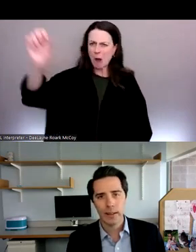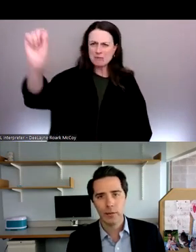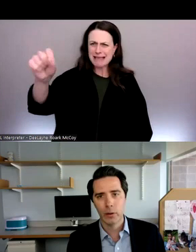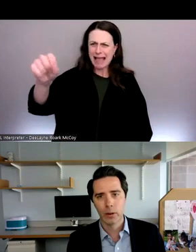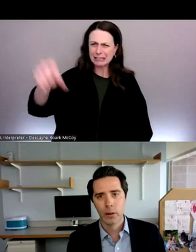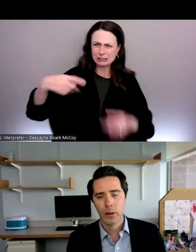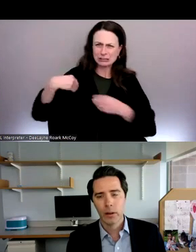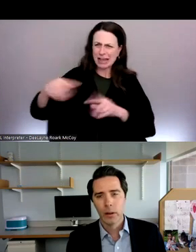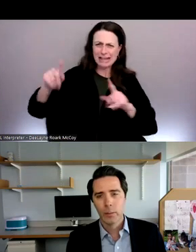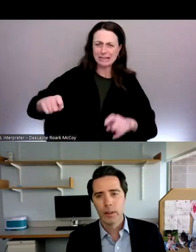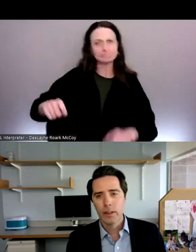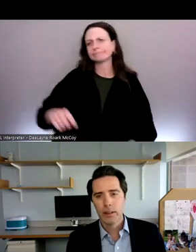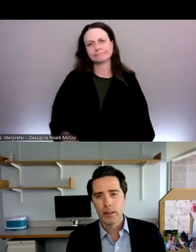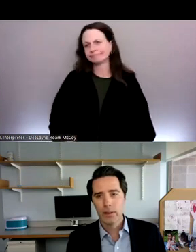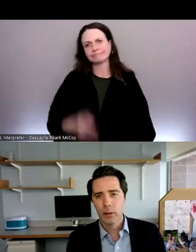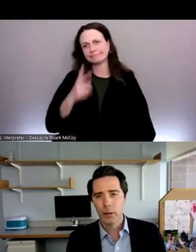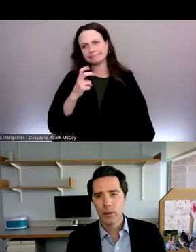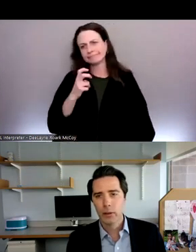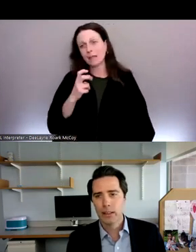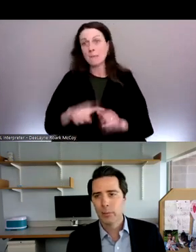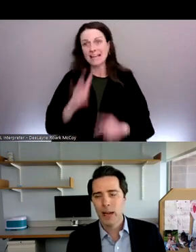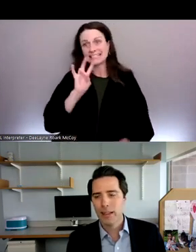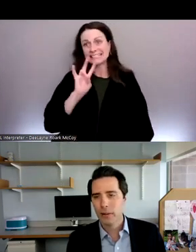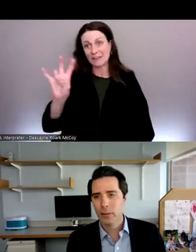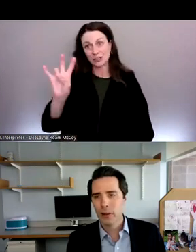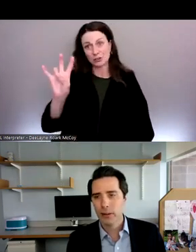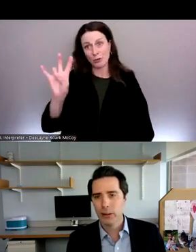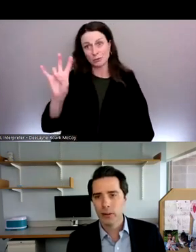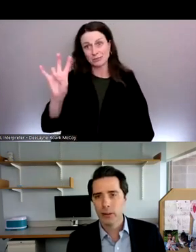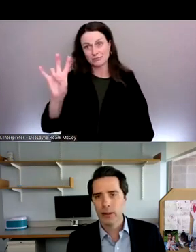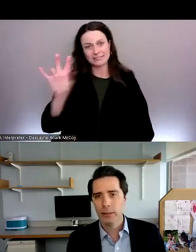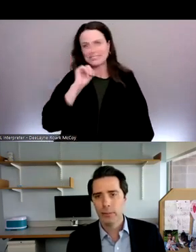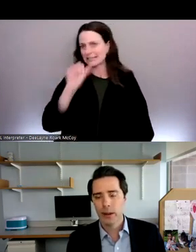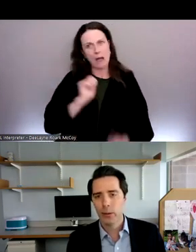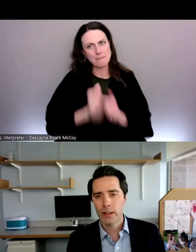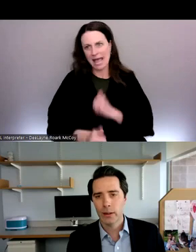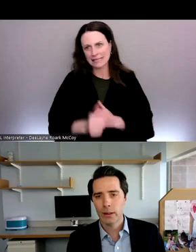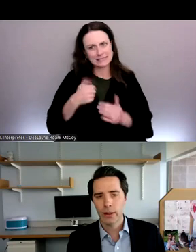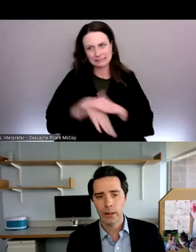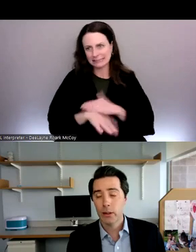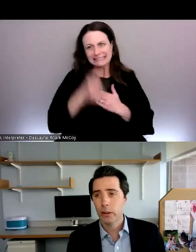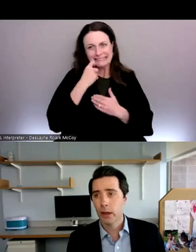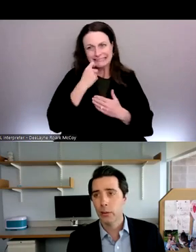testing for but this is a seven-year-old who didn't pass their newborn hearing screening